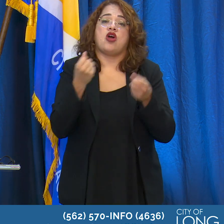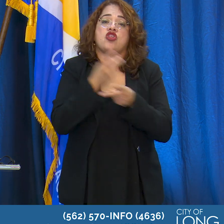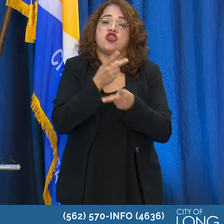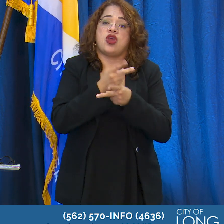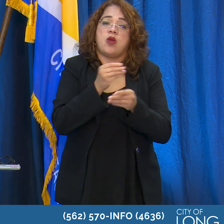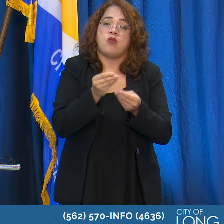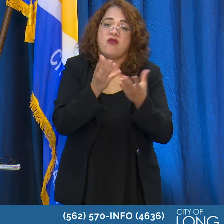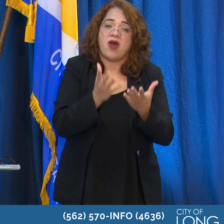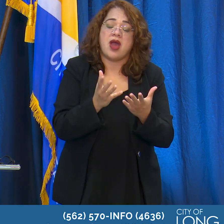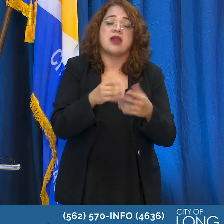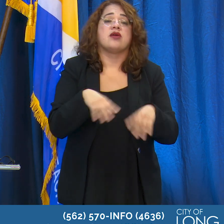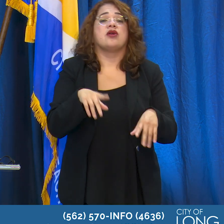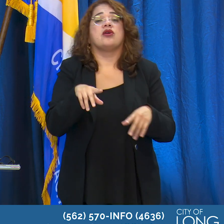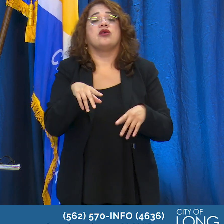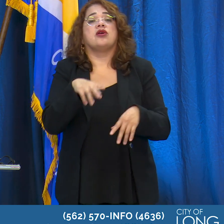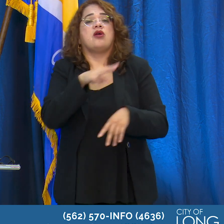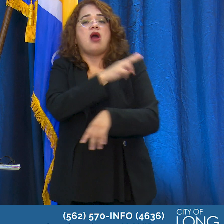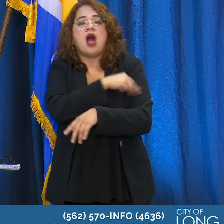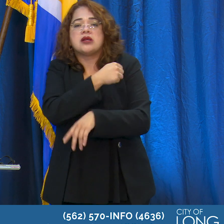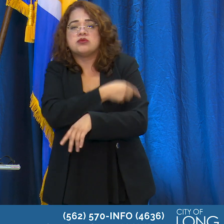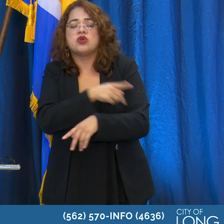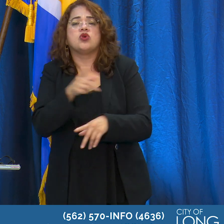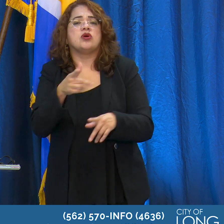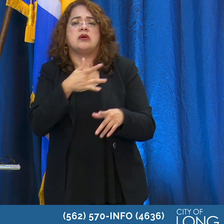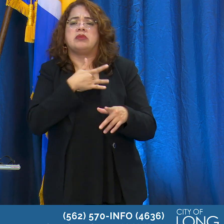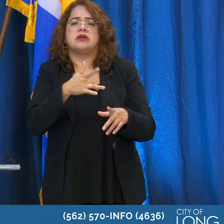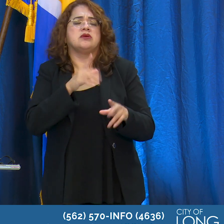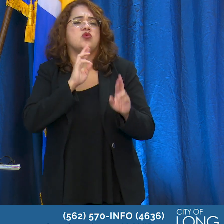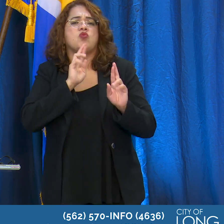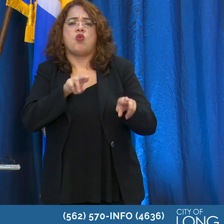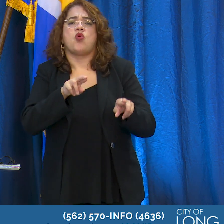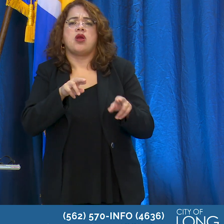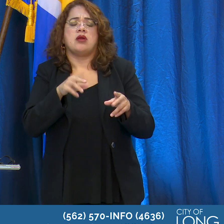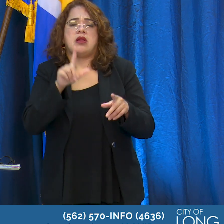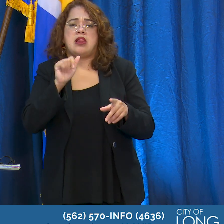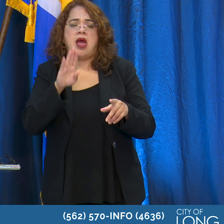being reported directly to the hospitals and they have that information. In